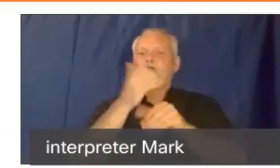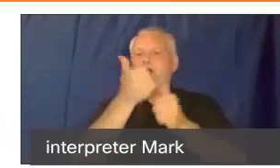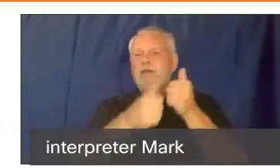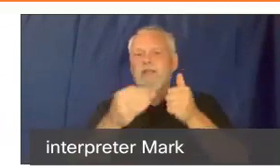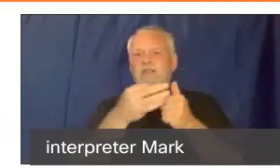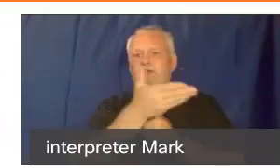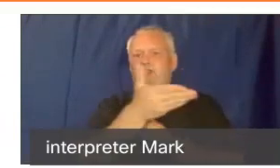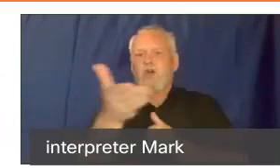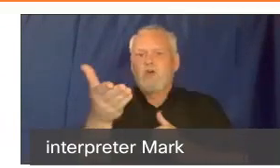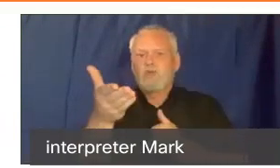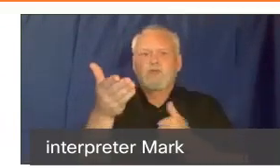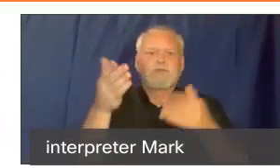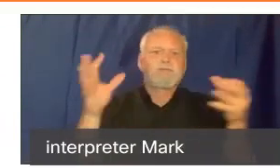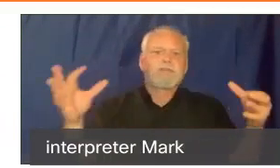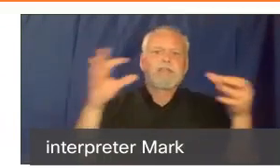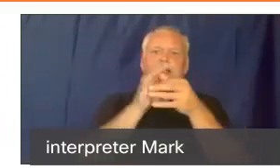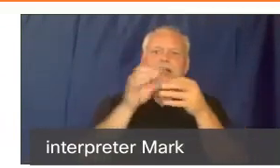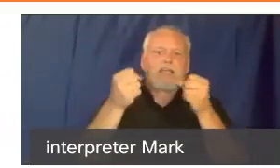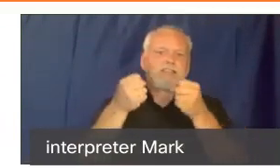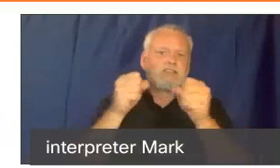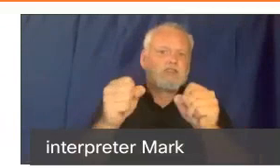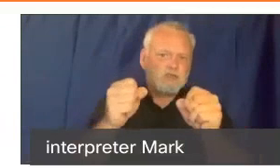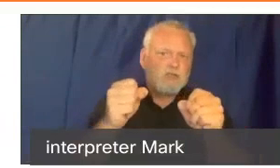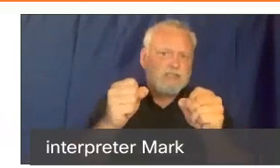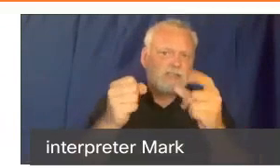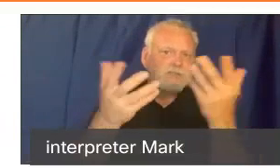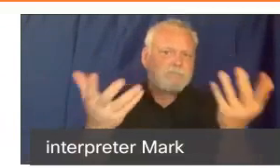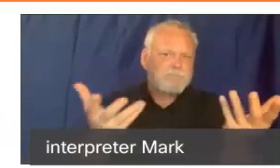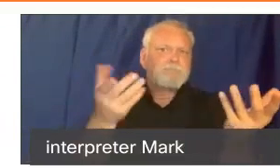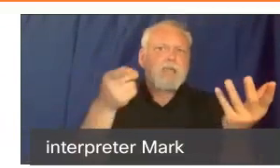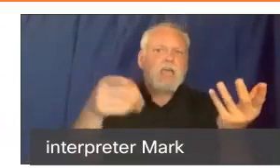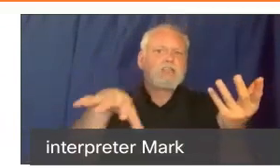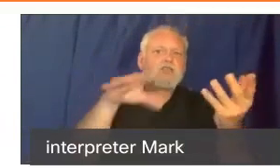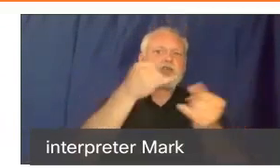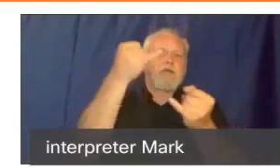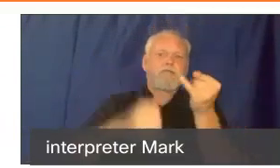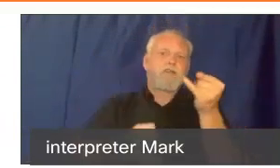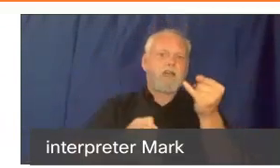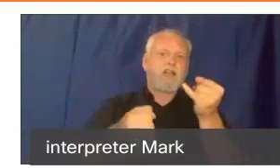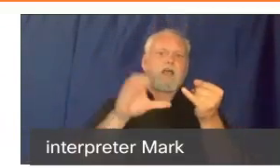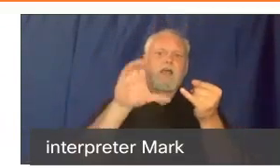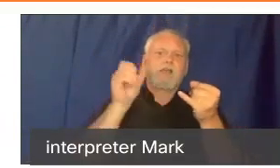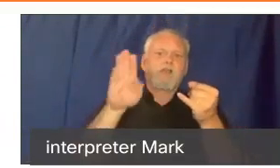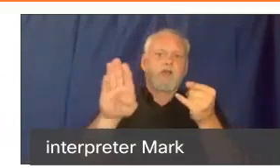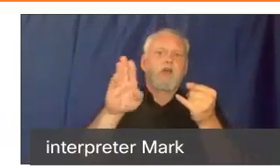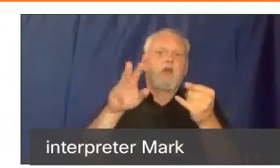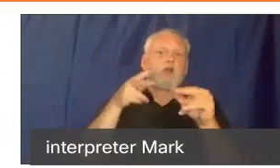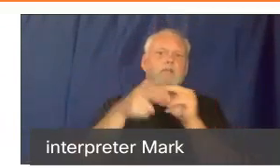Those connecting streets, um, as you finalize the curve ramps and crosswalks and everything.